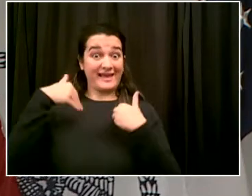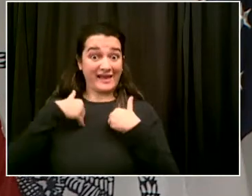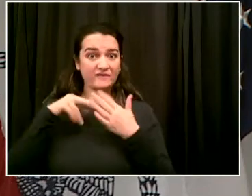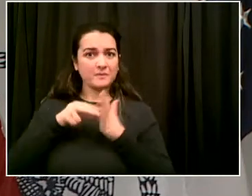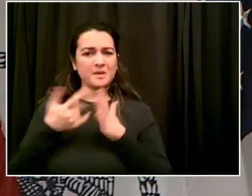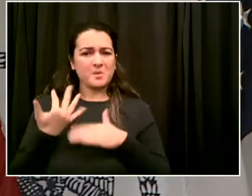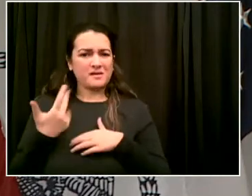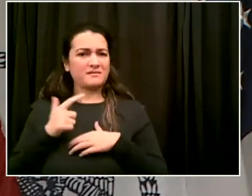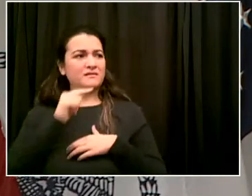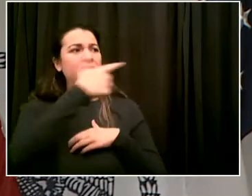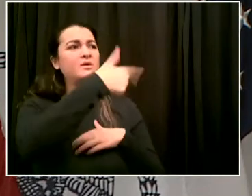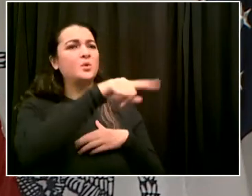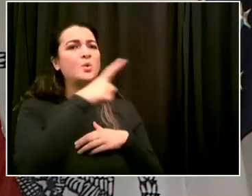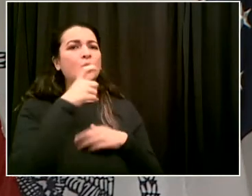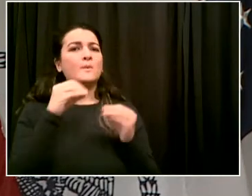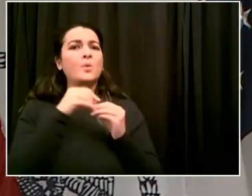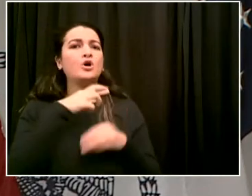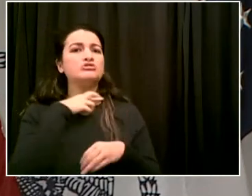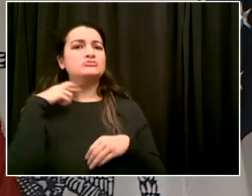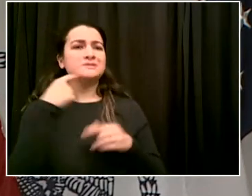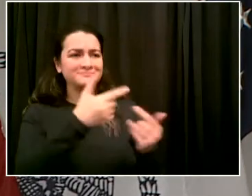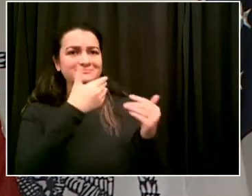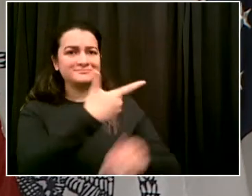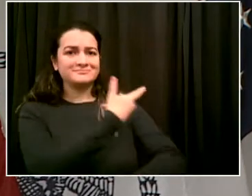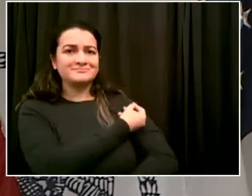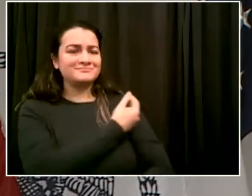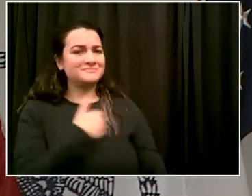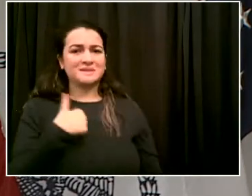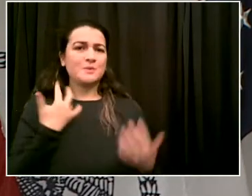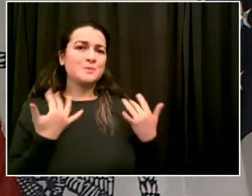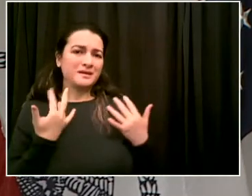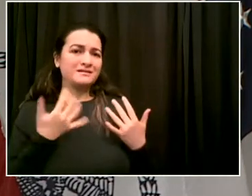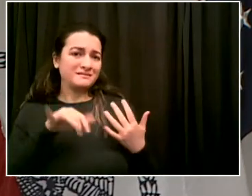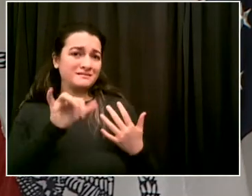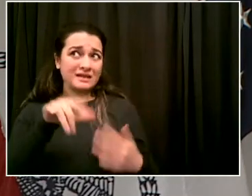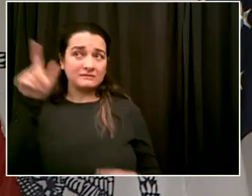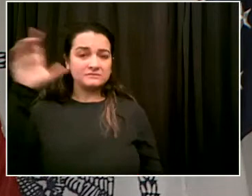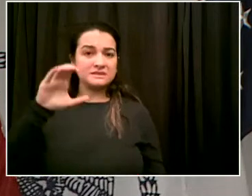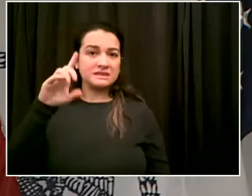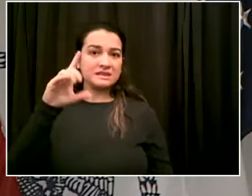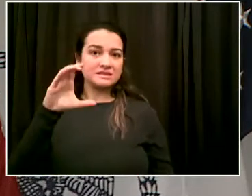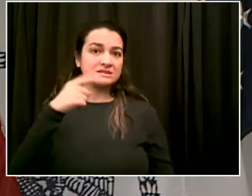EFFICIENT MECHANISM. THIS LAST WEEK ENDING SUNDAY OVER 220,000 NEW W YORKERS WERE